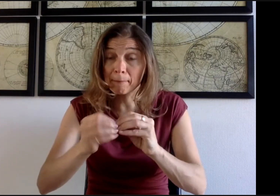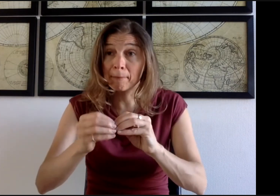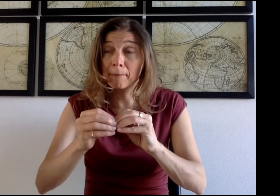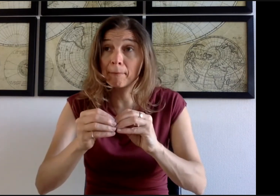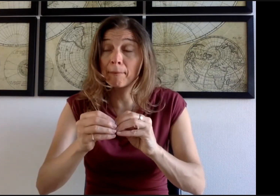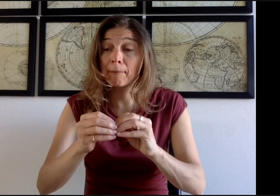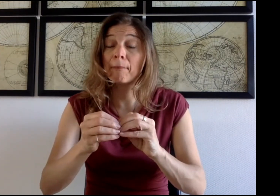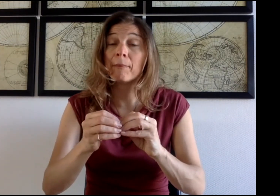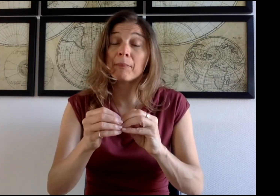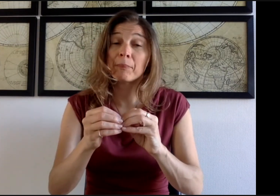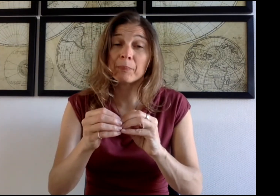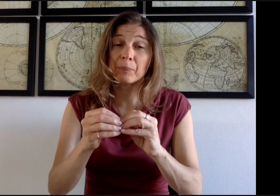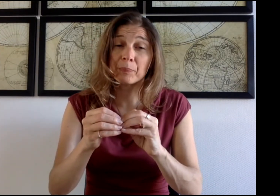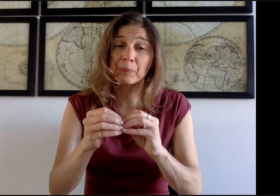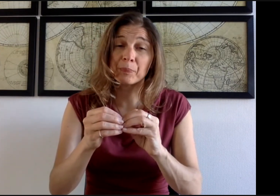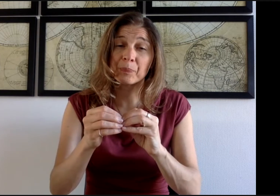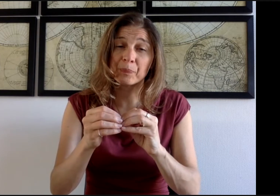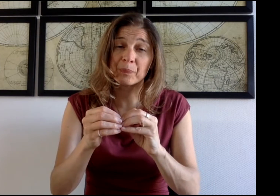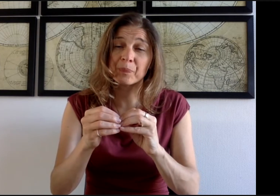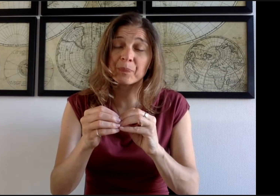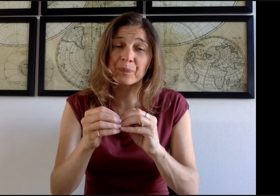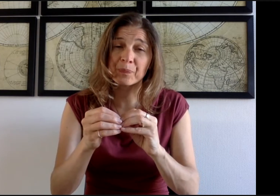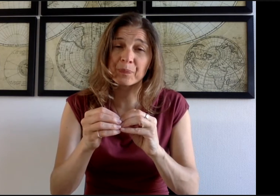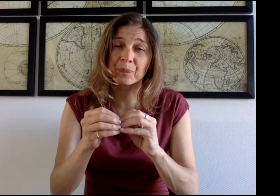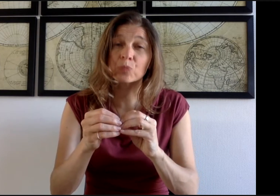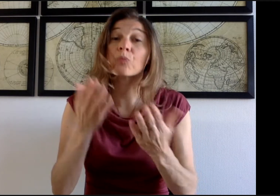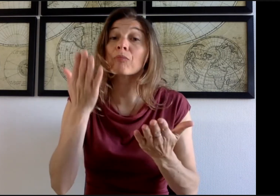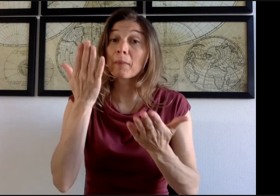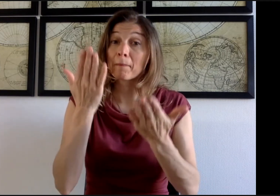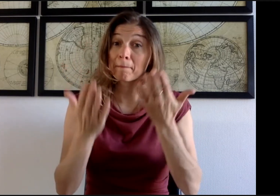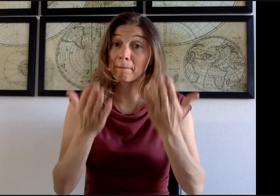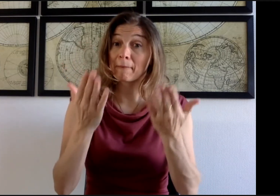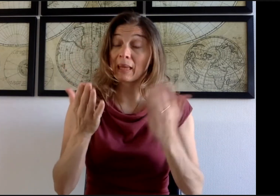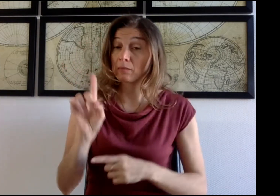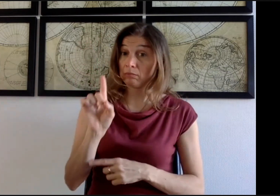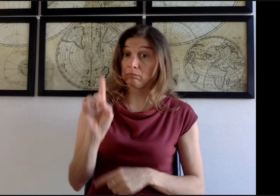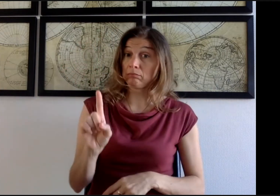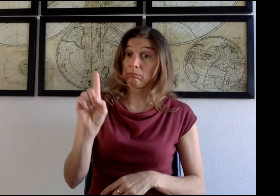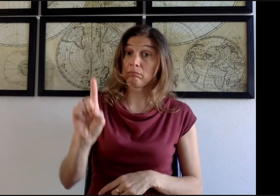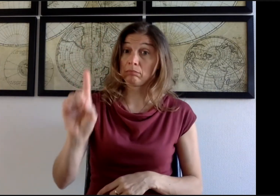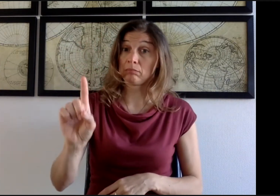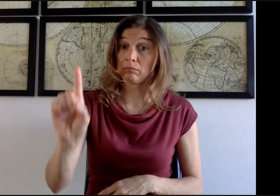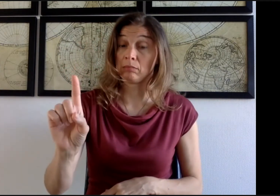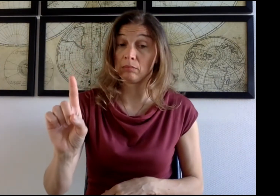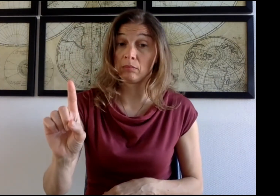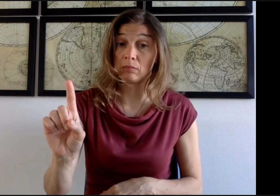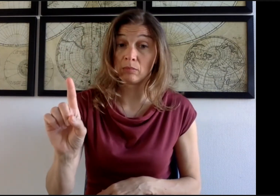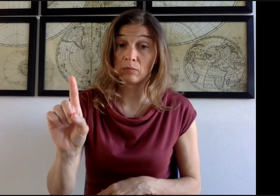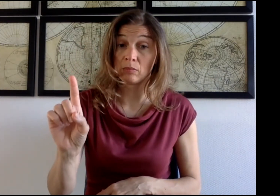when they see them on the street for therapy reasons.